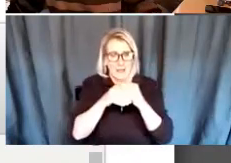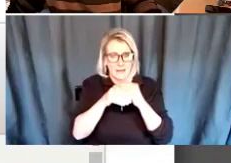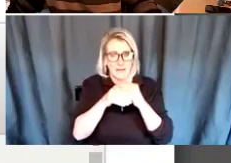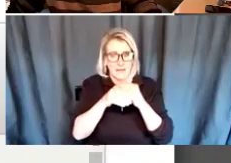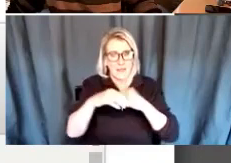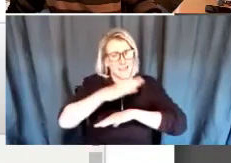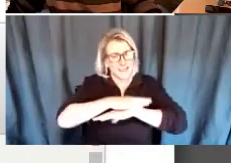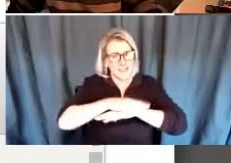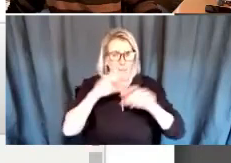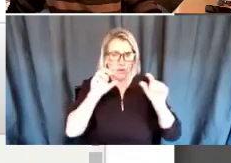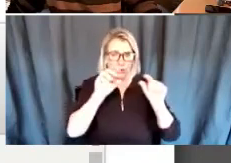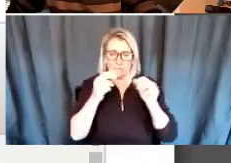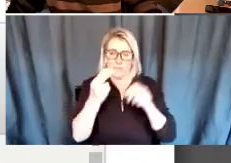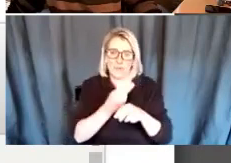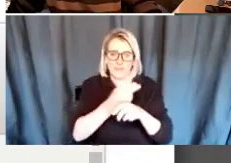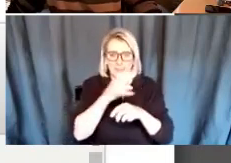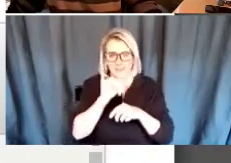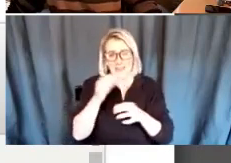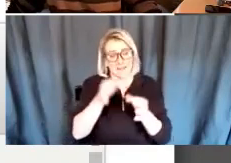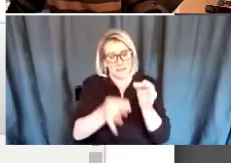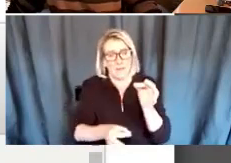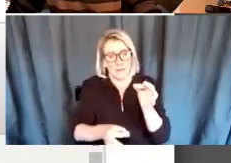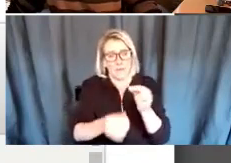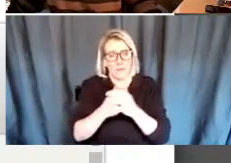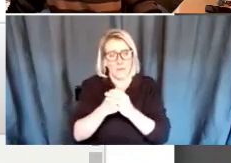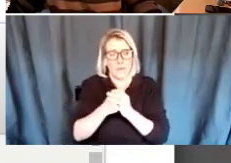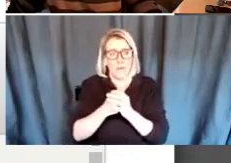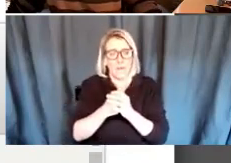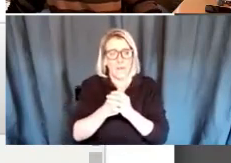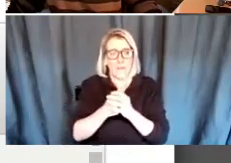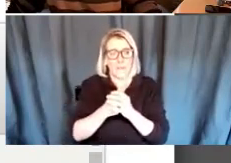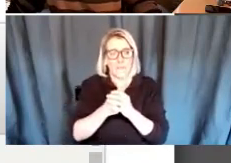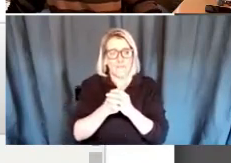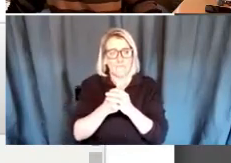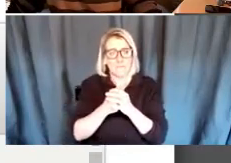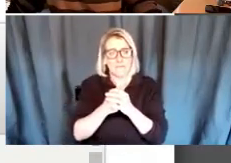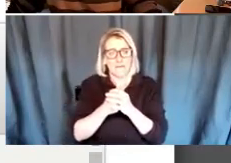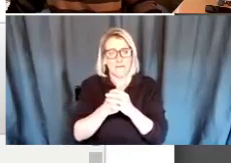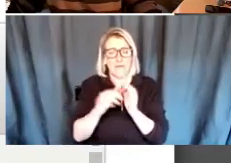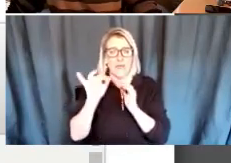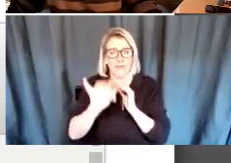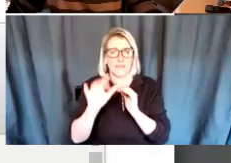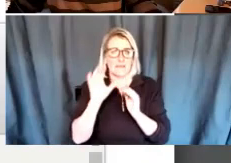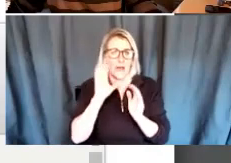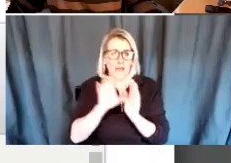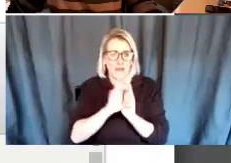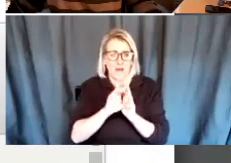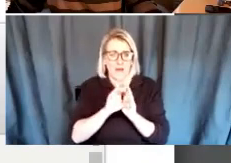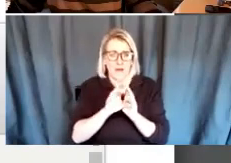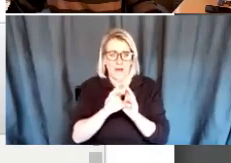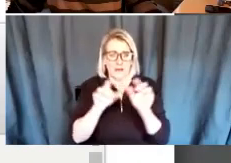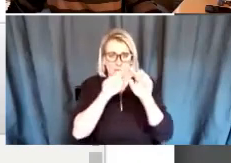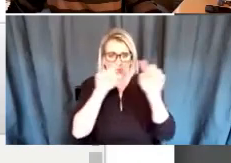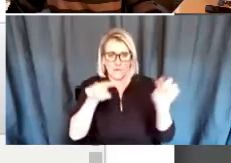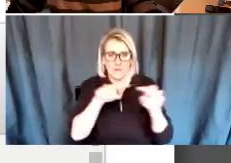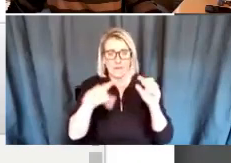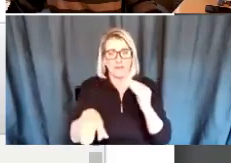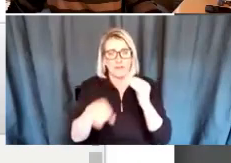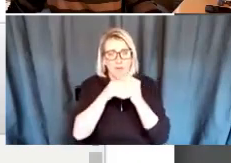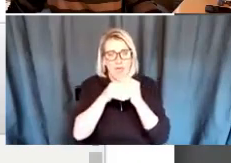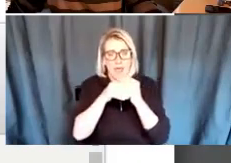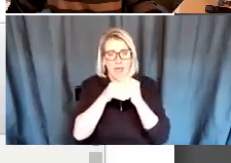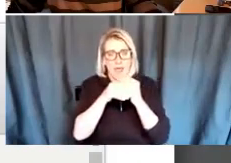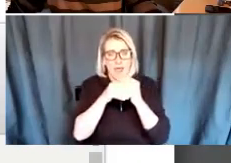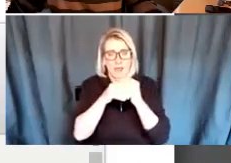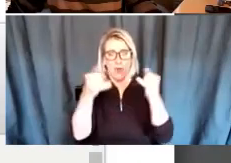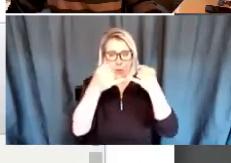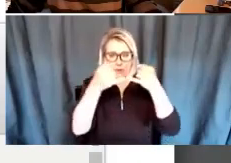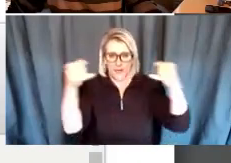feature. It's very simple. This icon is to add a horizontal line. For example, I want